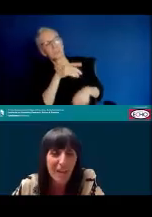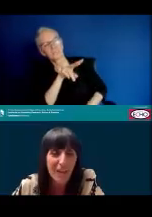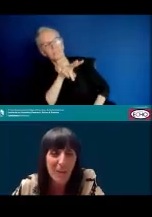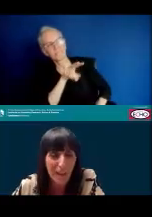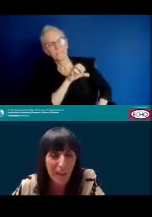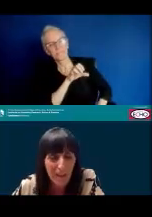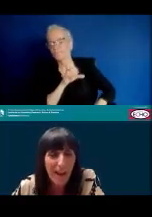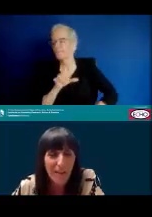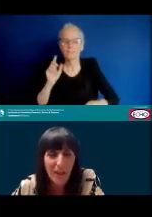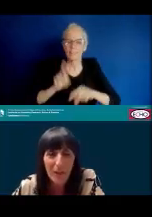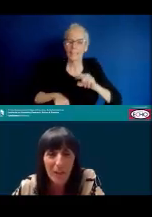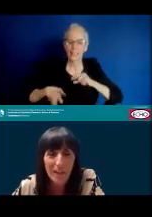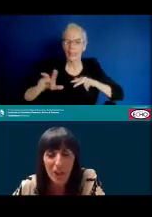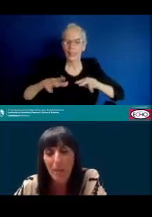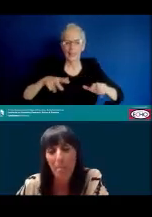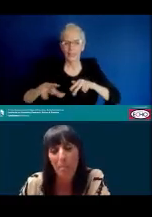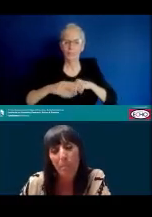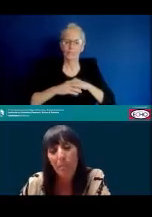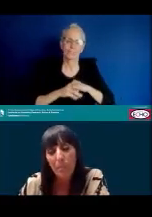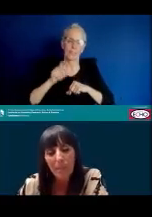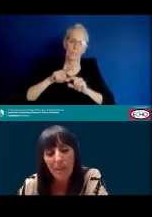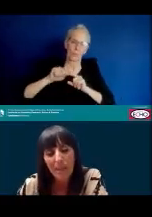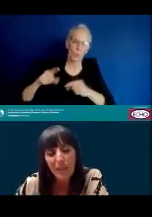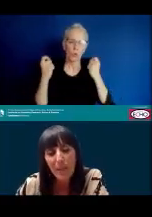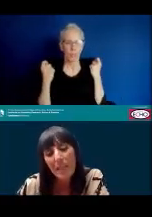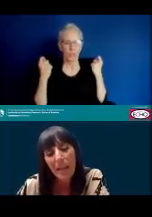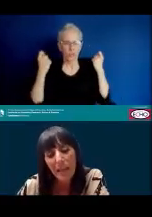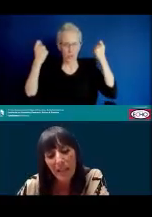after work. I'm going to have to go to the gym. So it's not